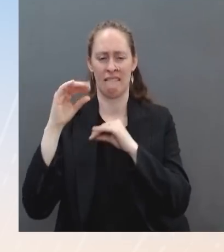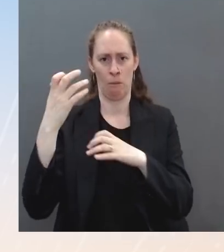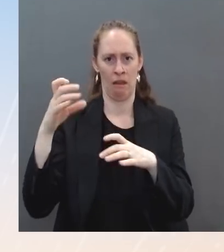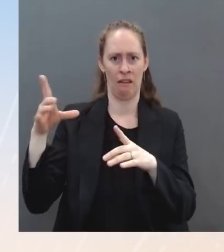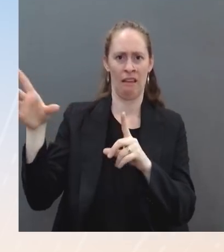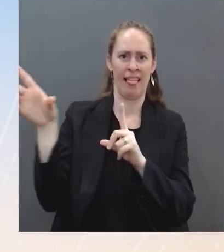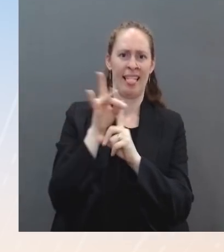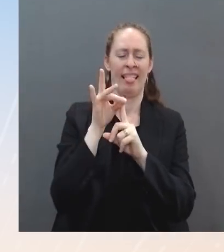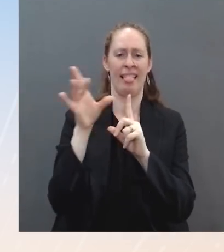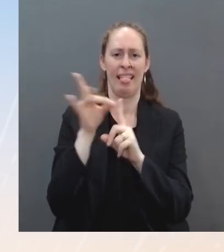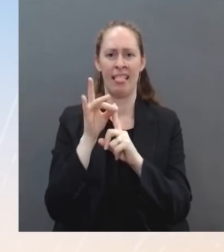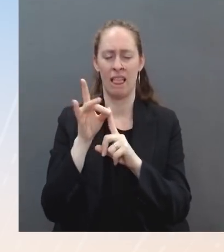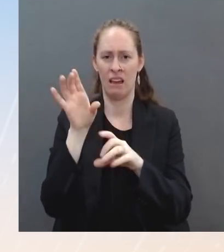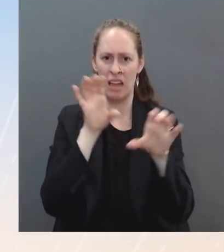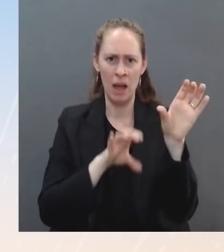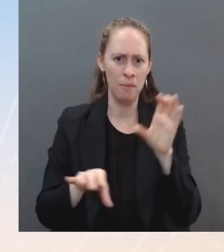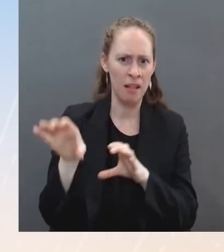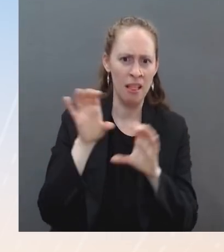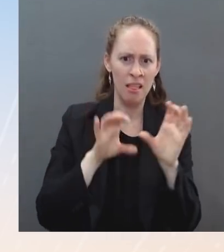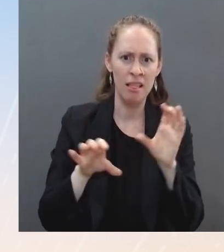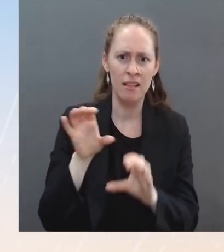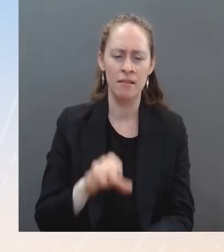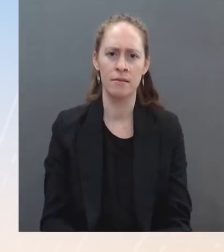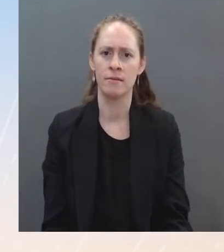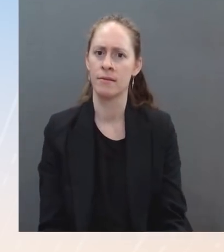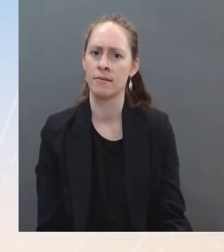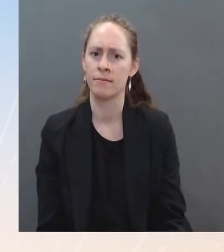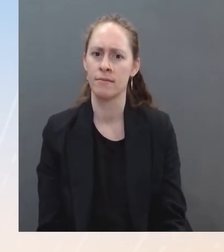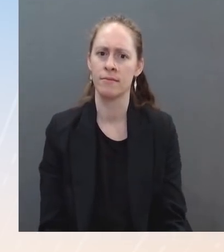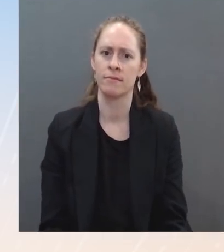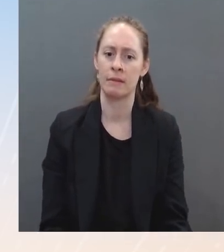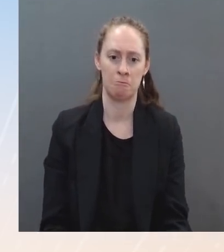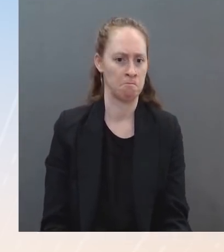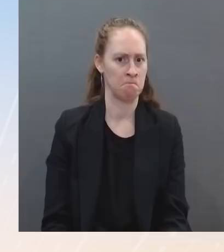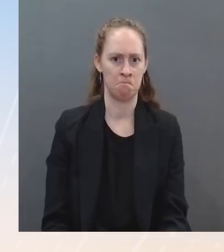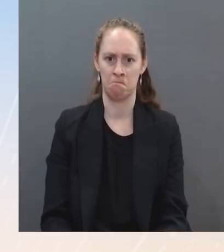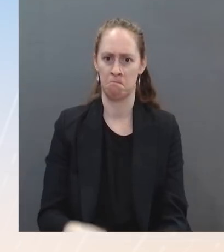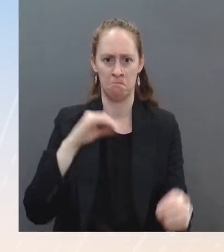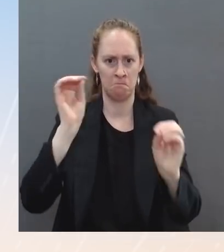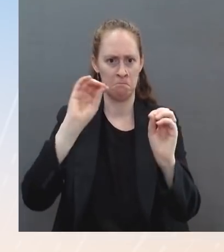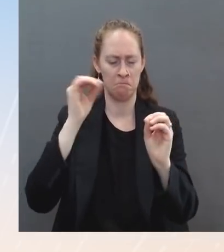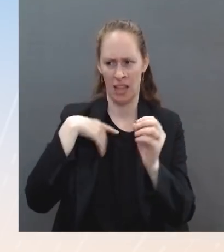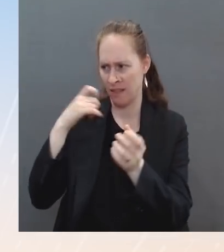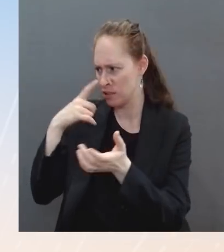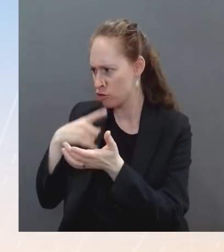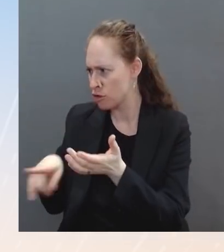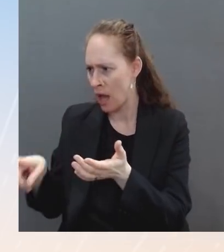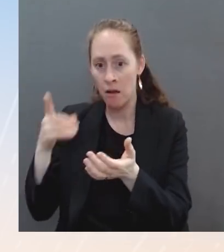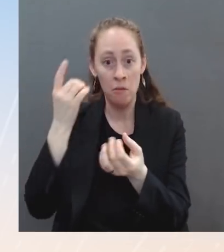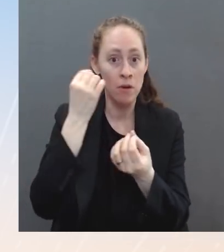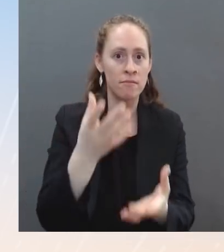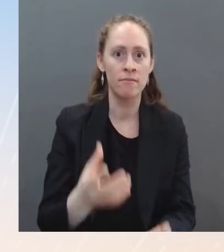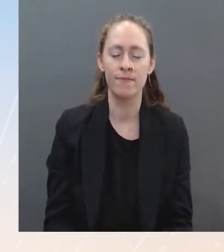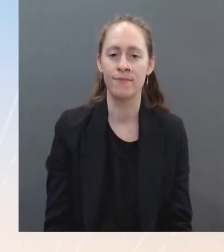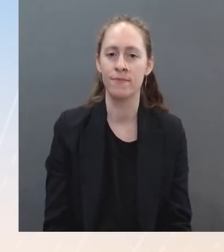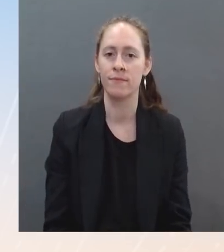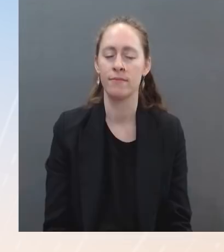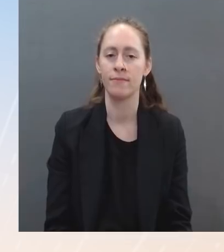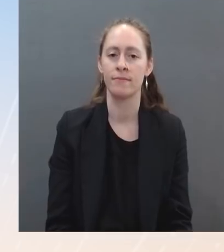but I'm happy to go look into it, and we can come back to you with answers. Yeah. Cleve. The Press: Hey. On COVID, I wonder if you can comment on reports